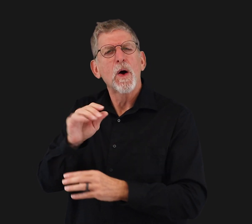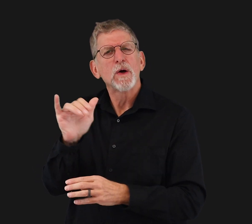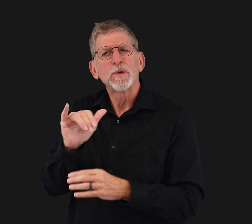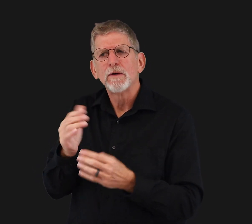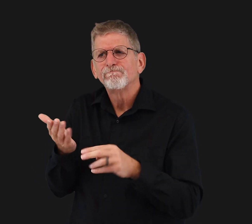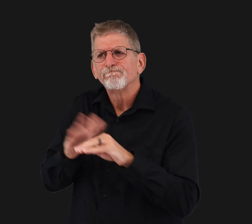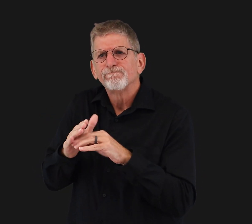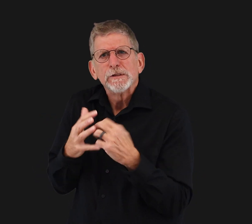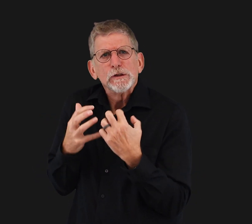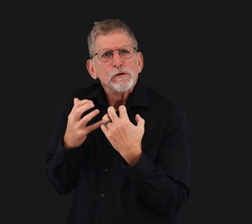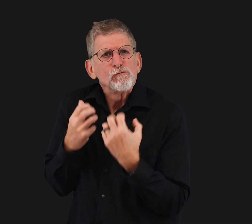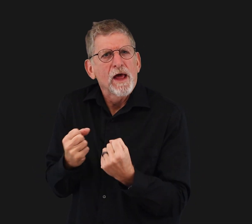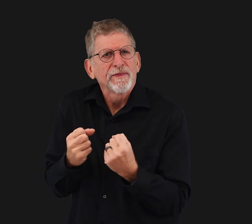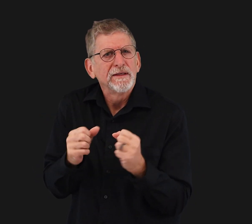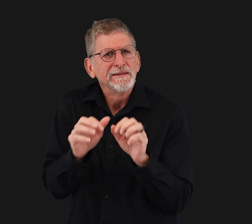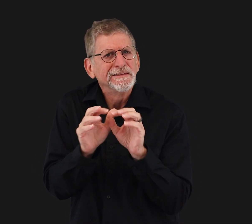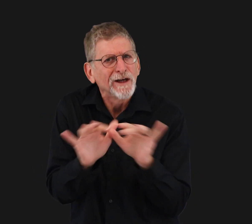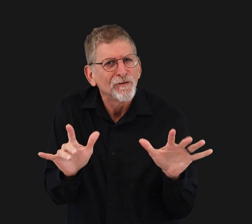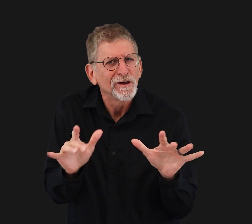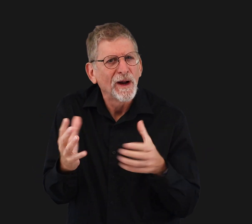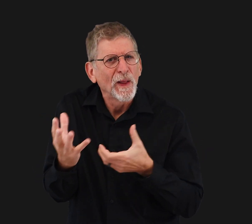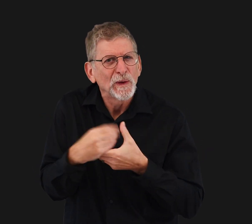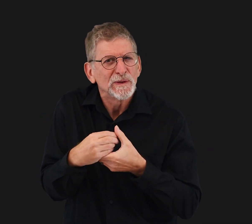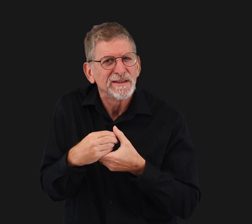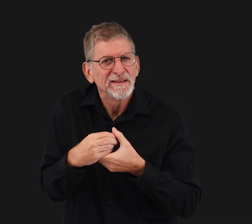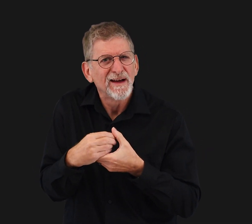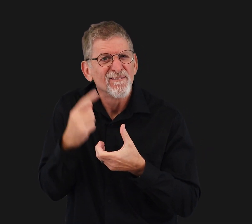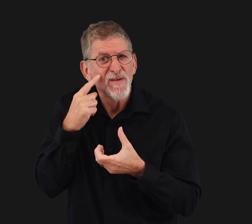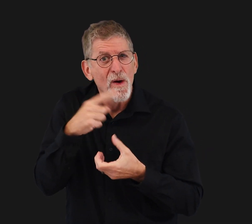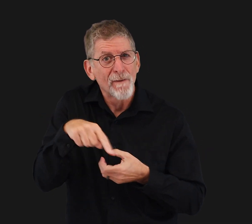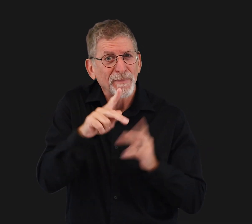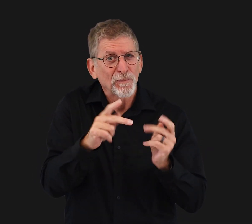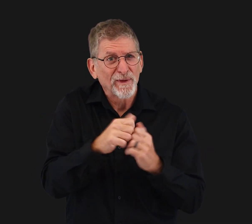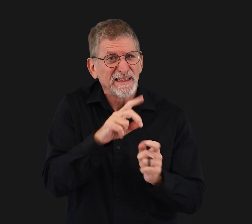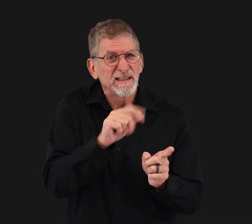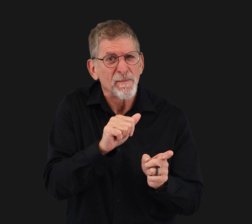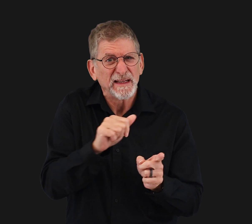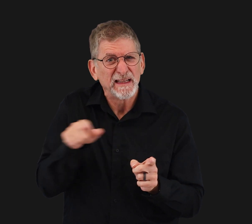and strengthen diversity and inclusion, including for people with disabilities,